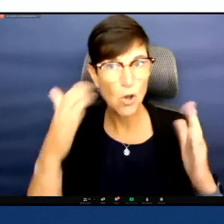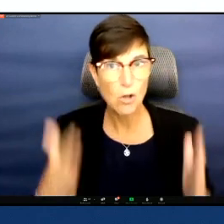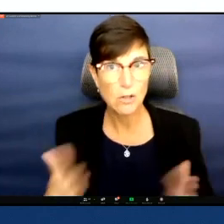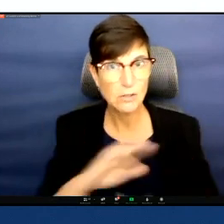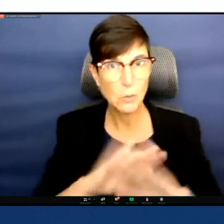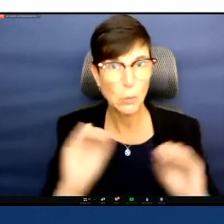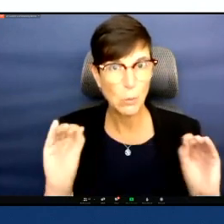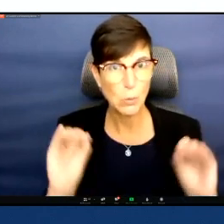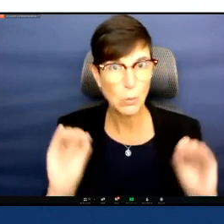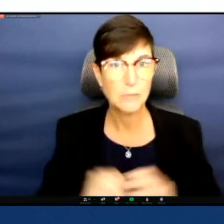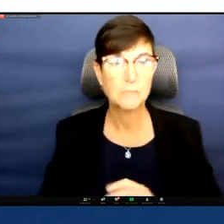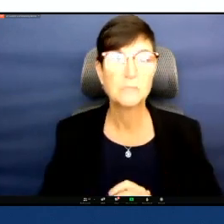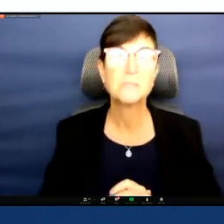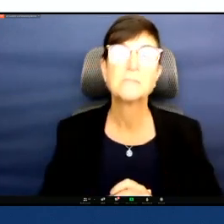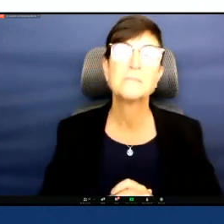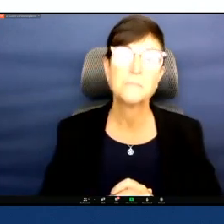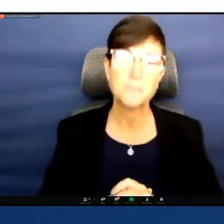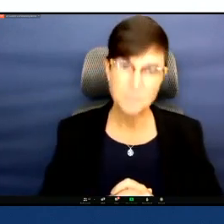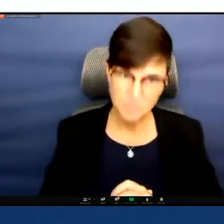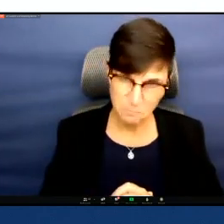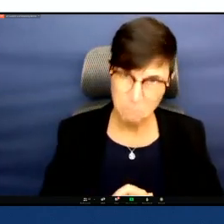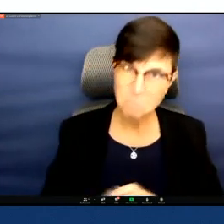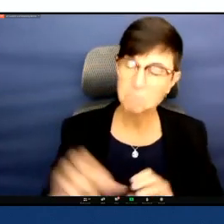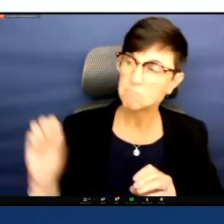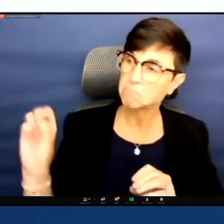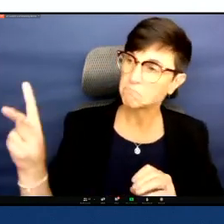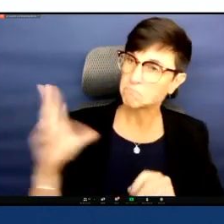what I'd like to do currently is turn it over to.